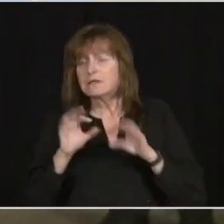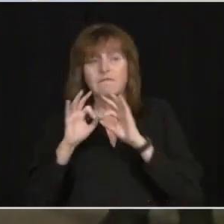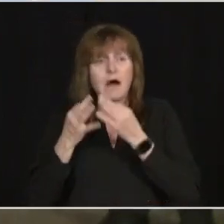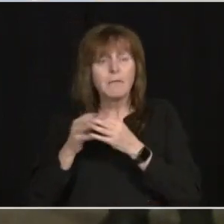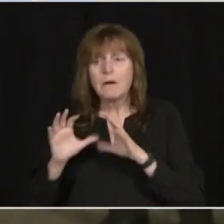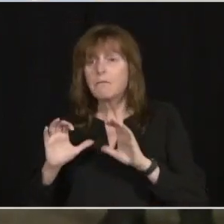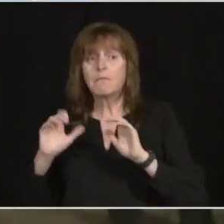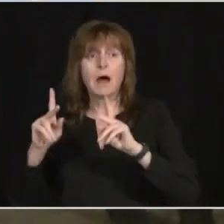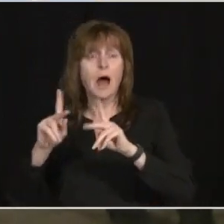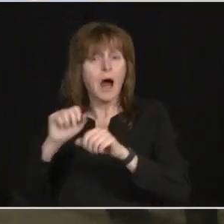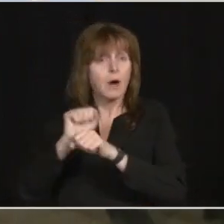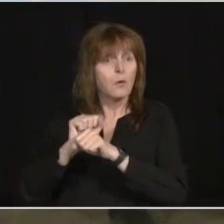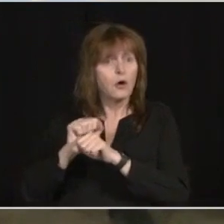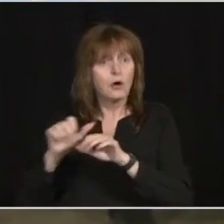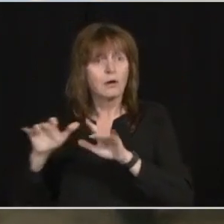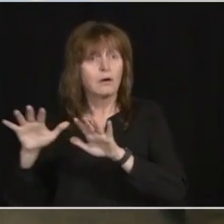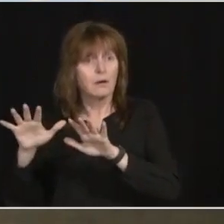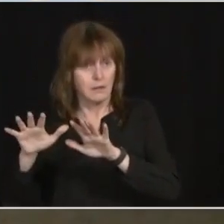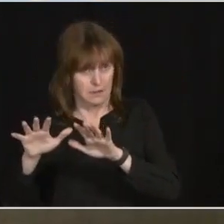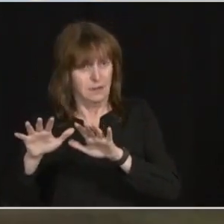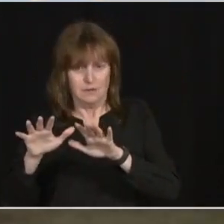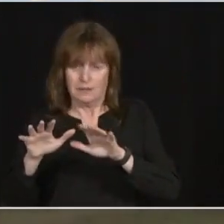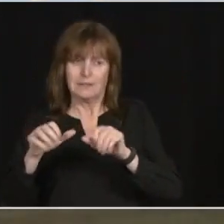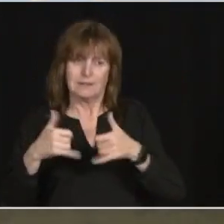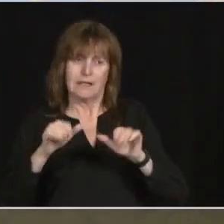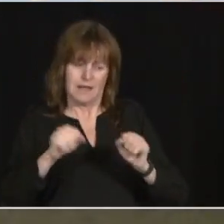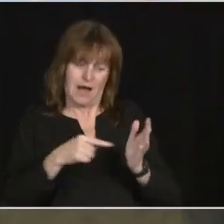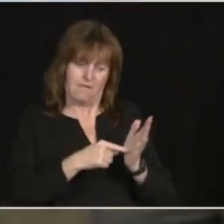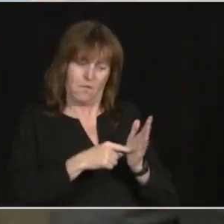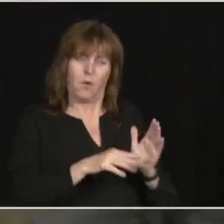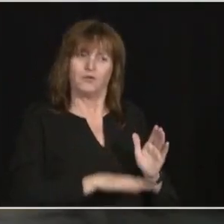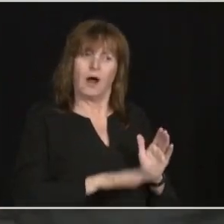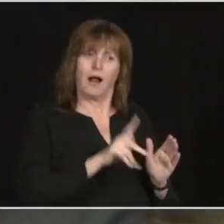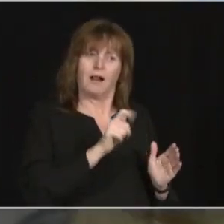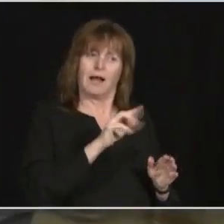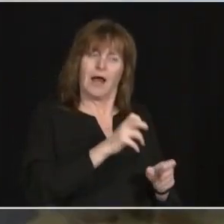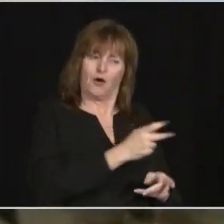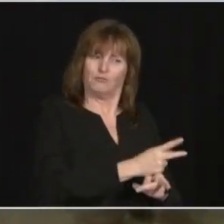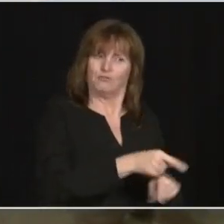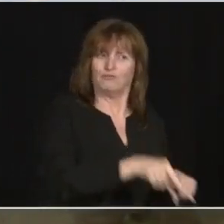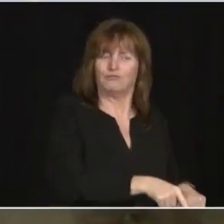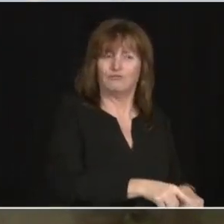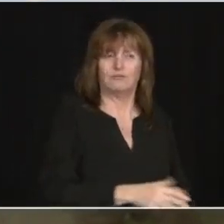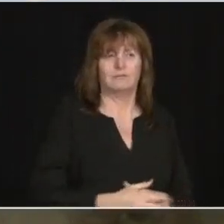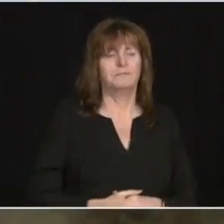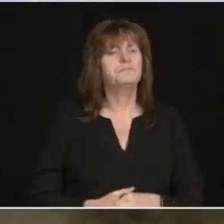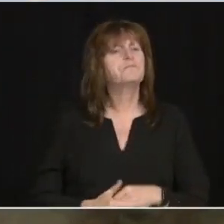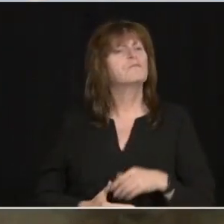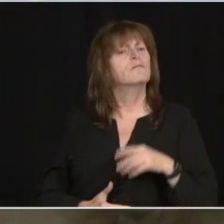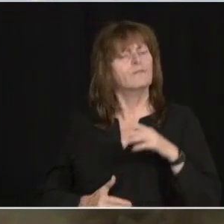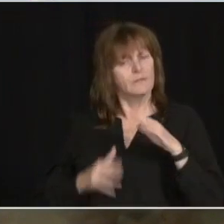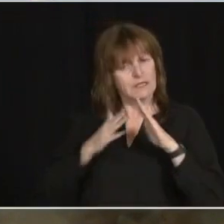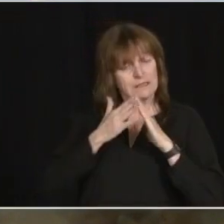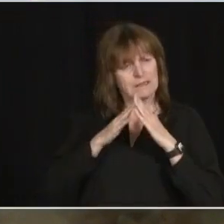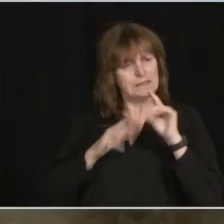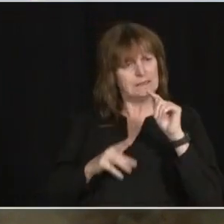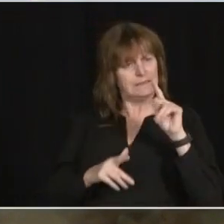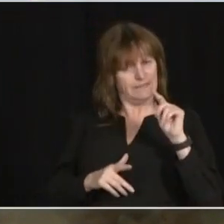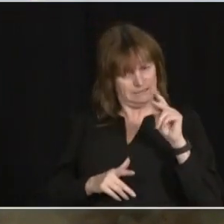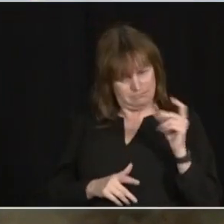comes from Cynthia Mulligan from city TV. REPORTER: This question is for the premier. You mentioned many